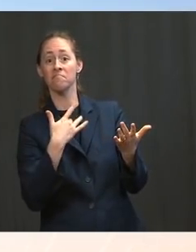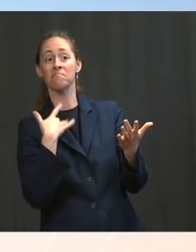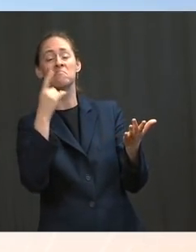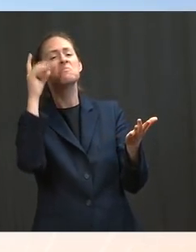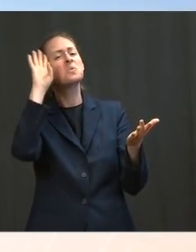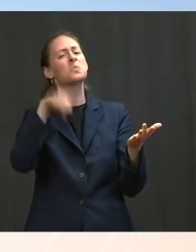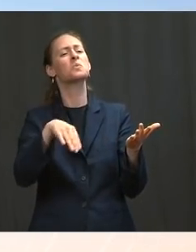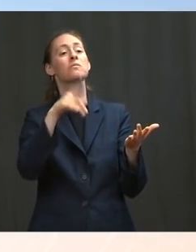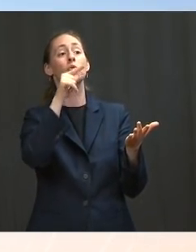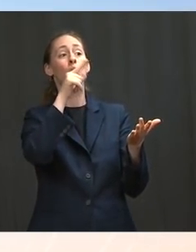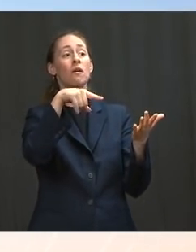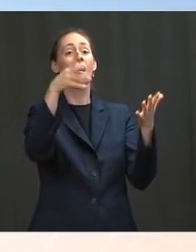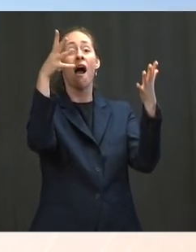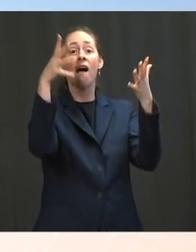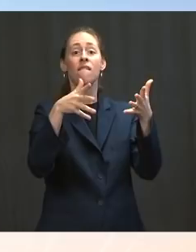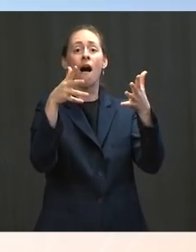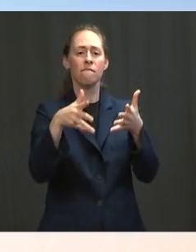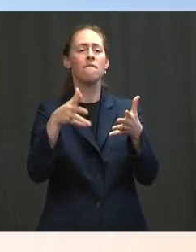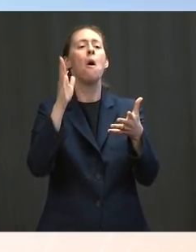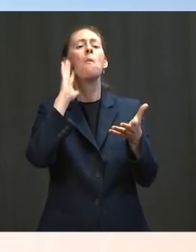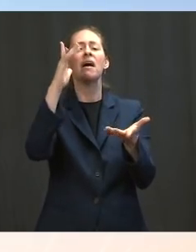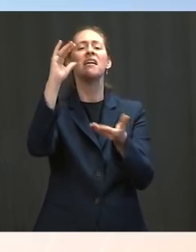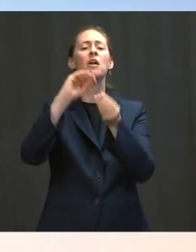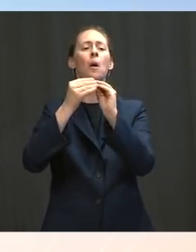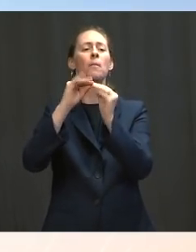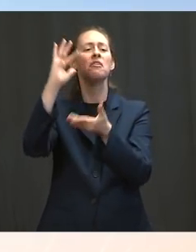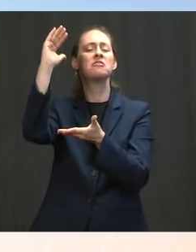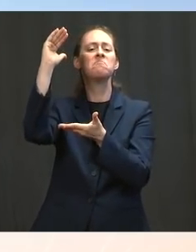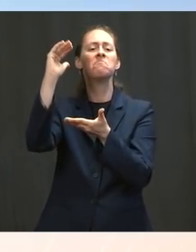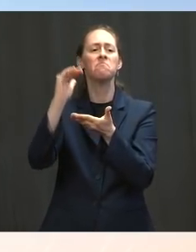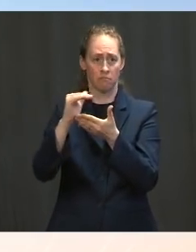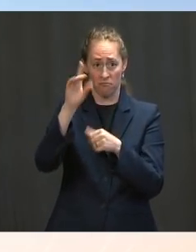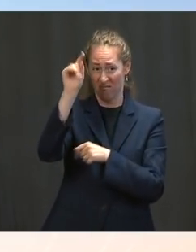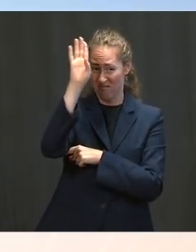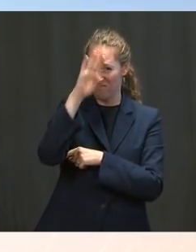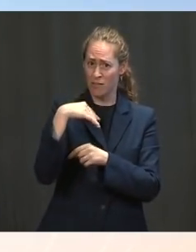More than 2 million people per week are getting their first dose, and millions more are getting their second dose.